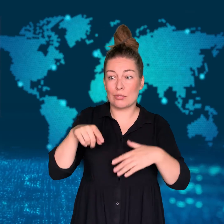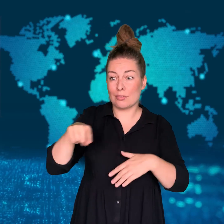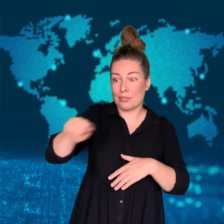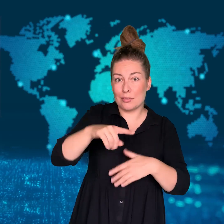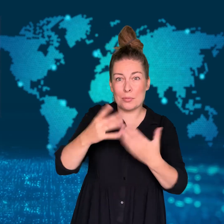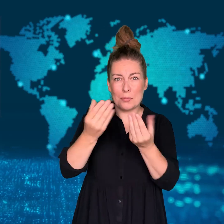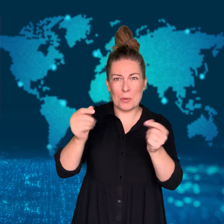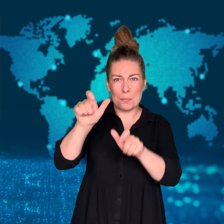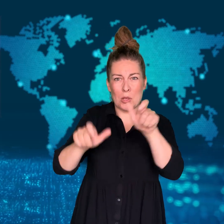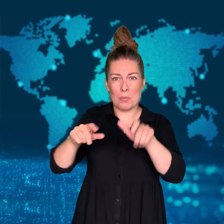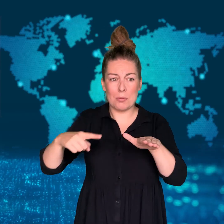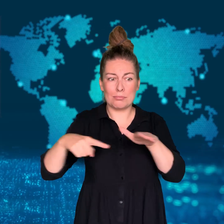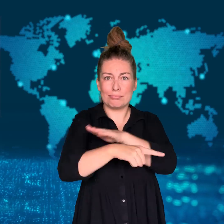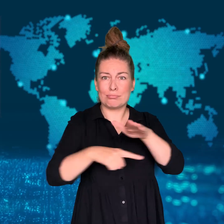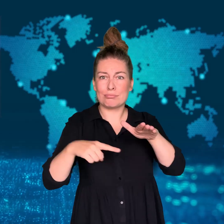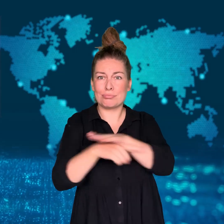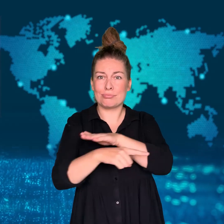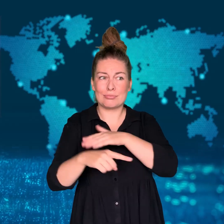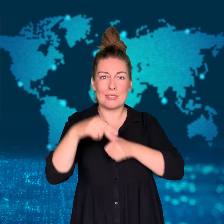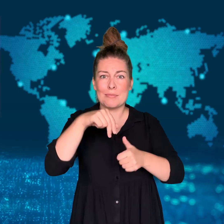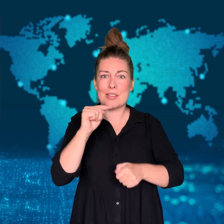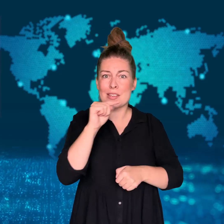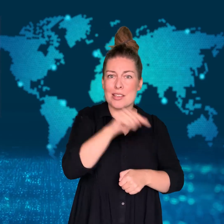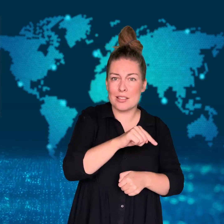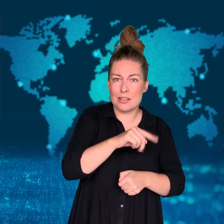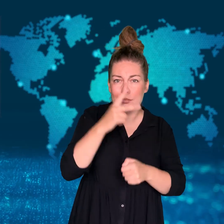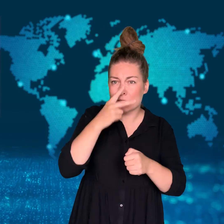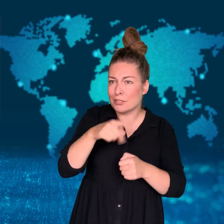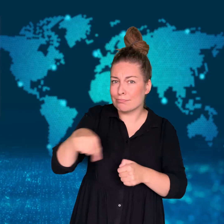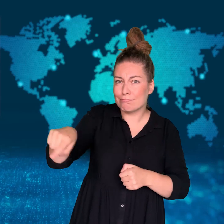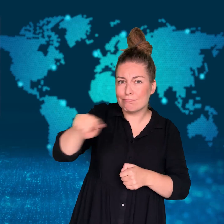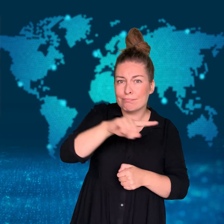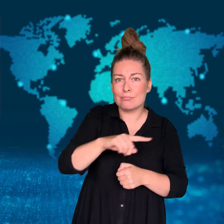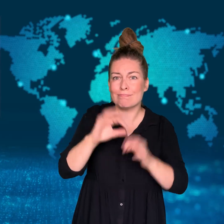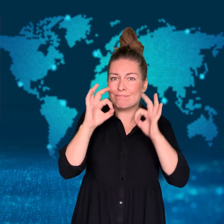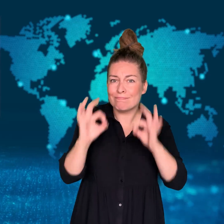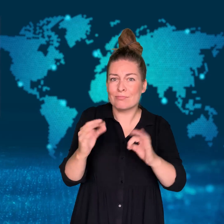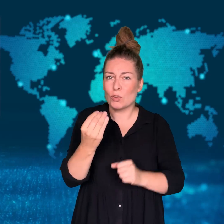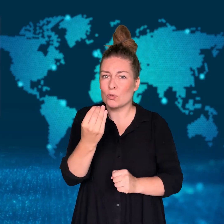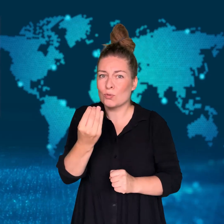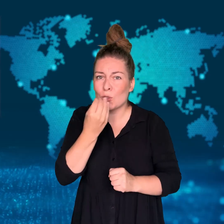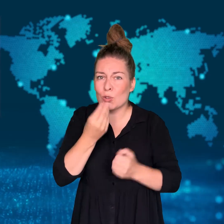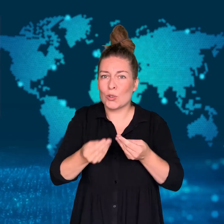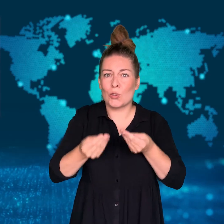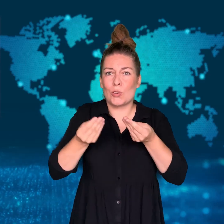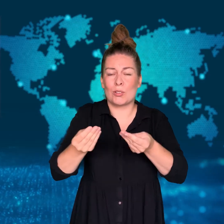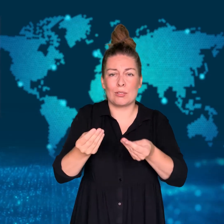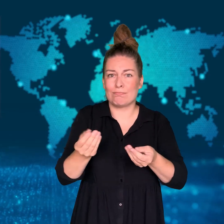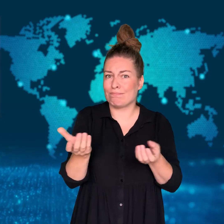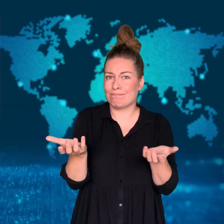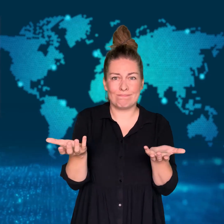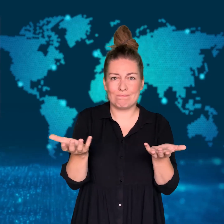The group reports that the refugees are malnourished